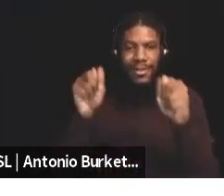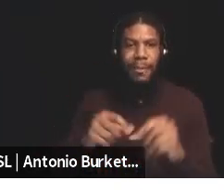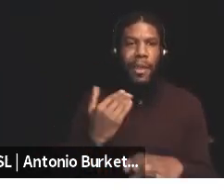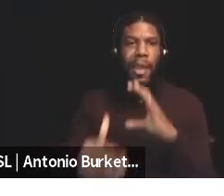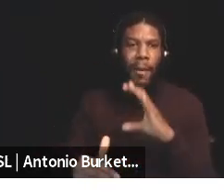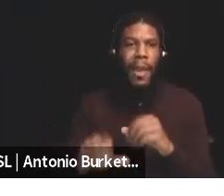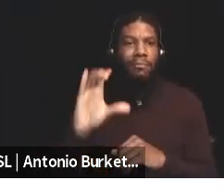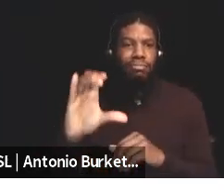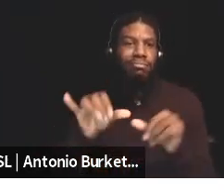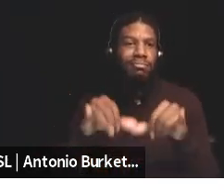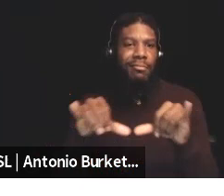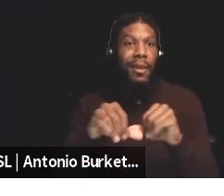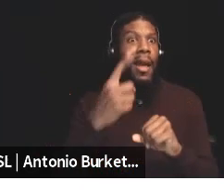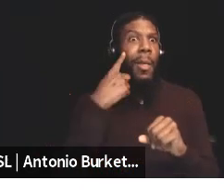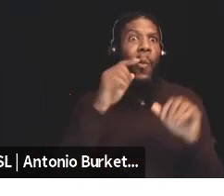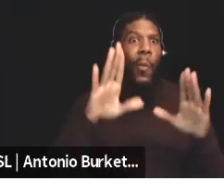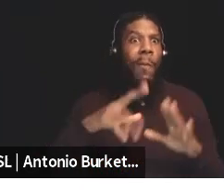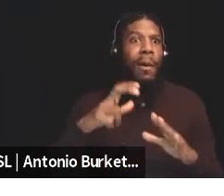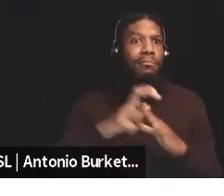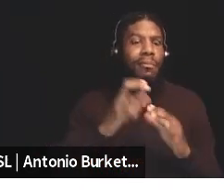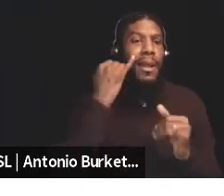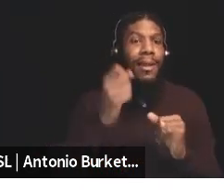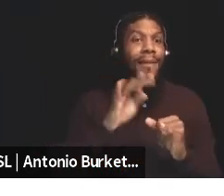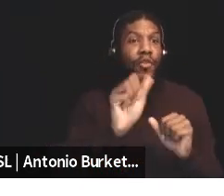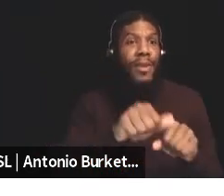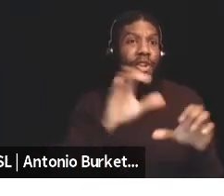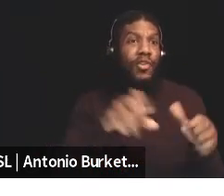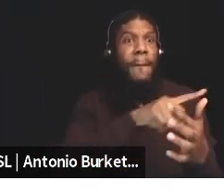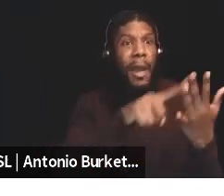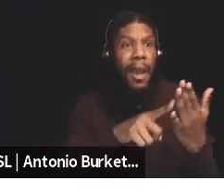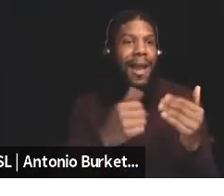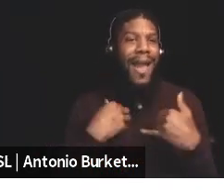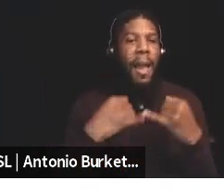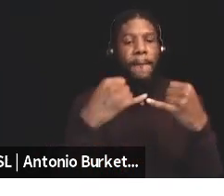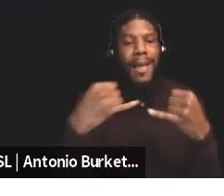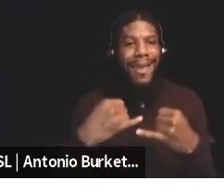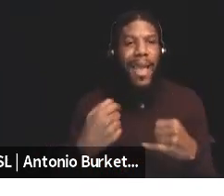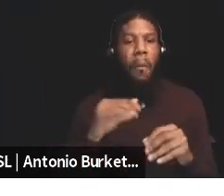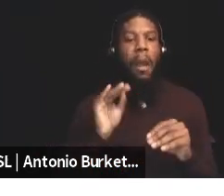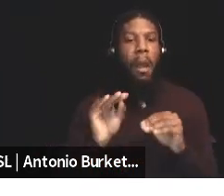idea. If you can do " --and I just have blanks left in that I can fill in "that would be amazing,